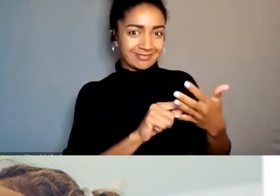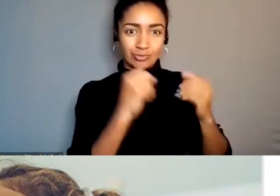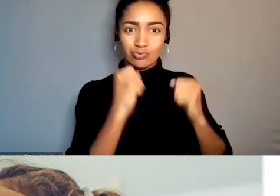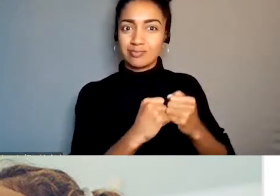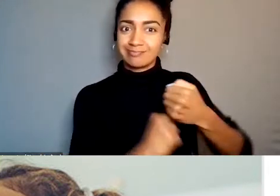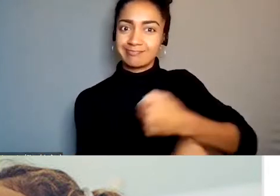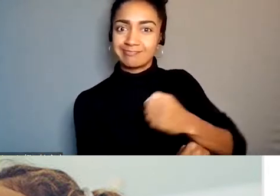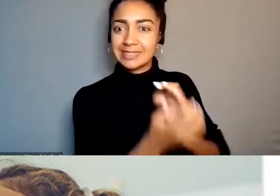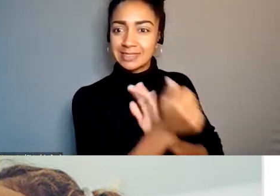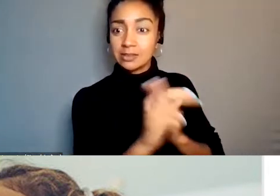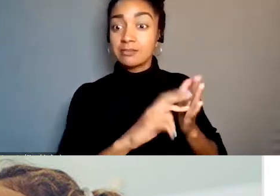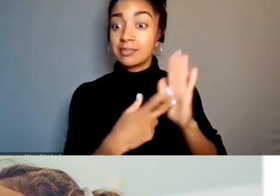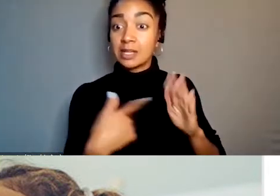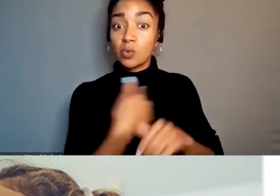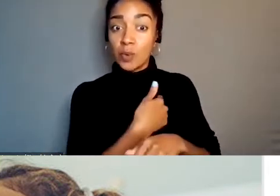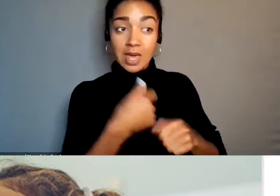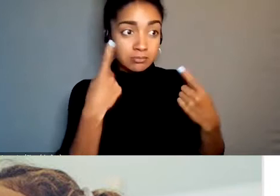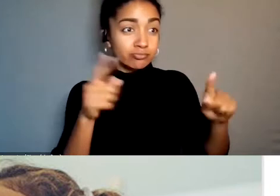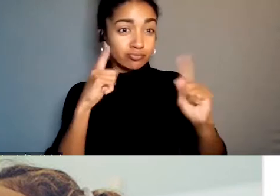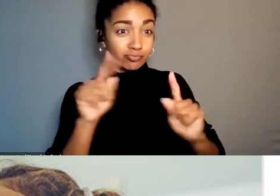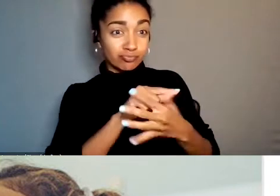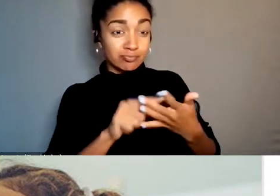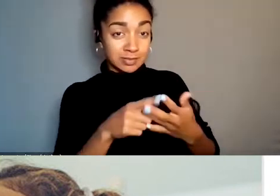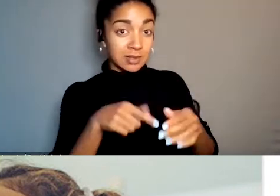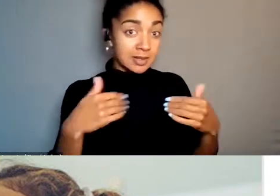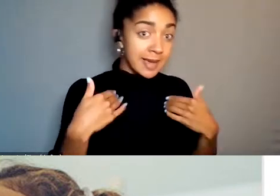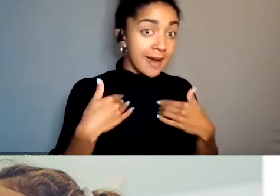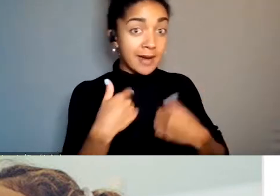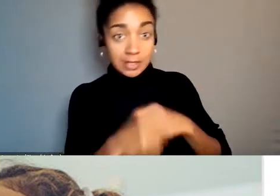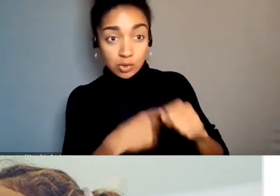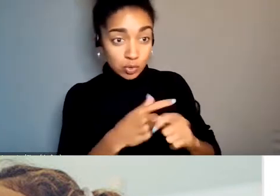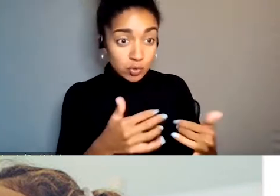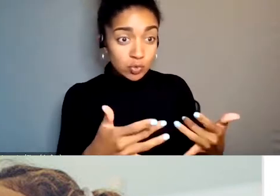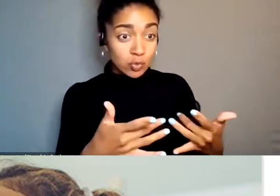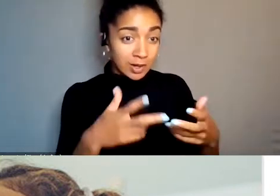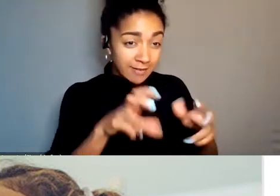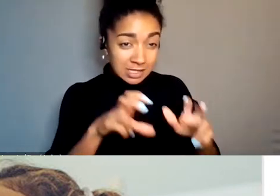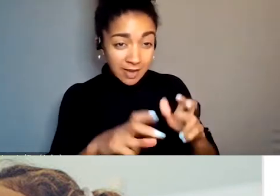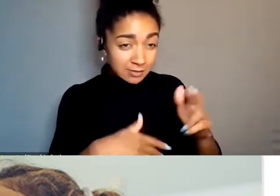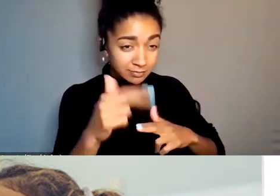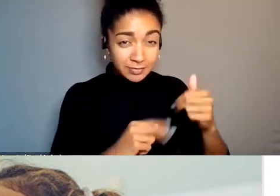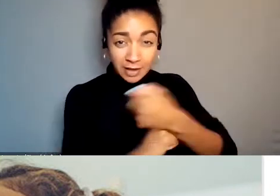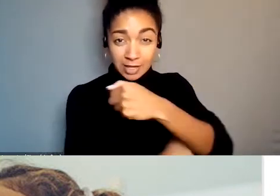give girls a leg up in a head start.